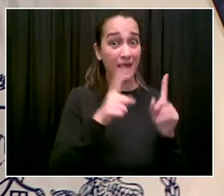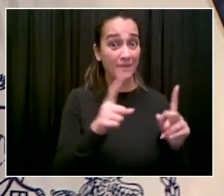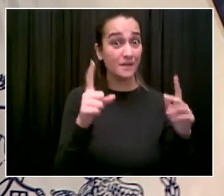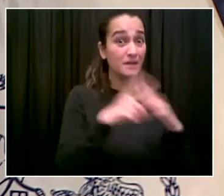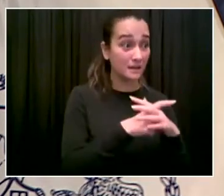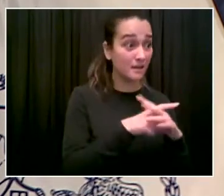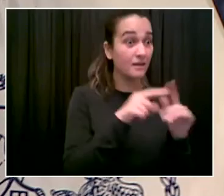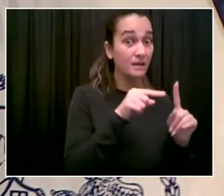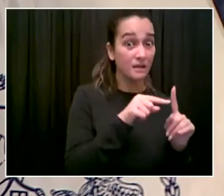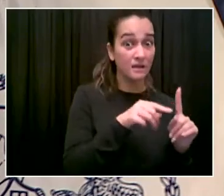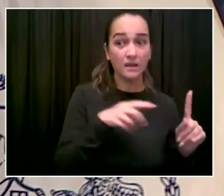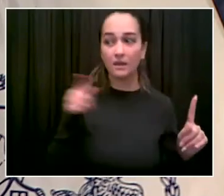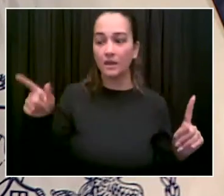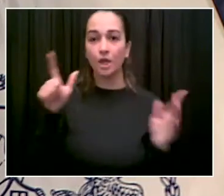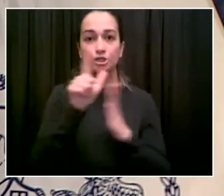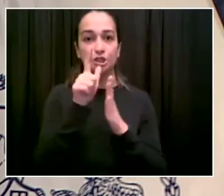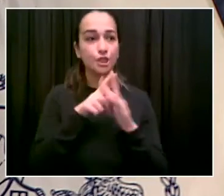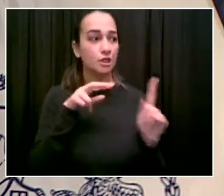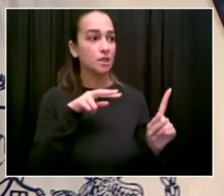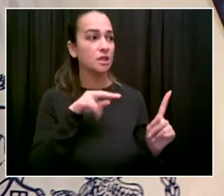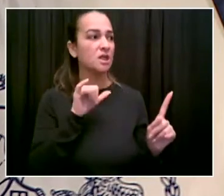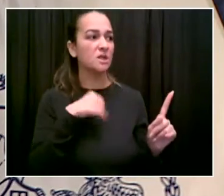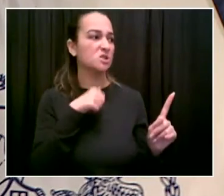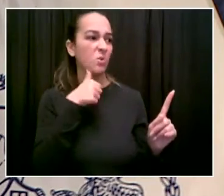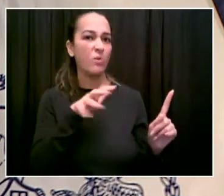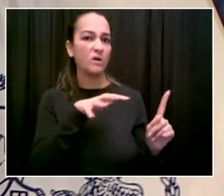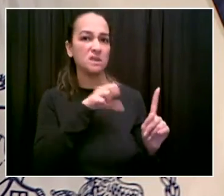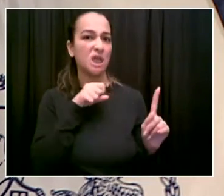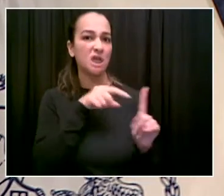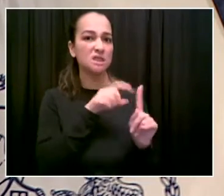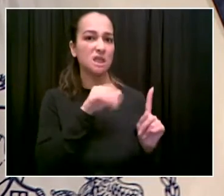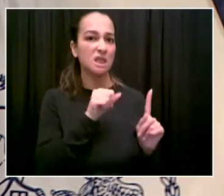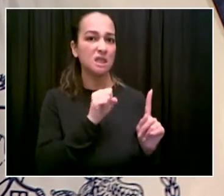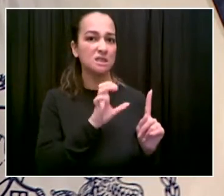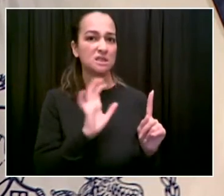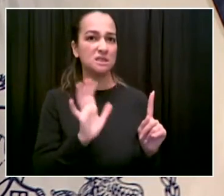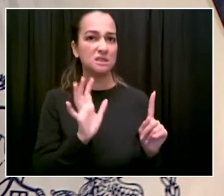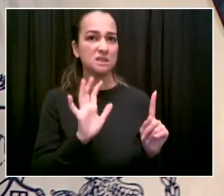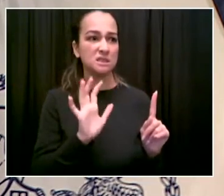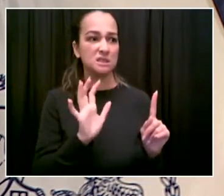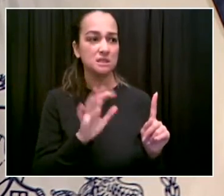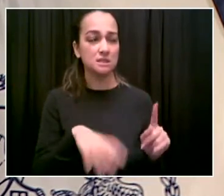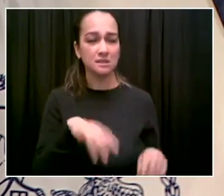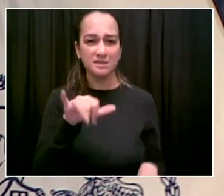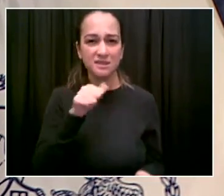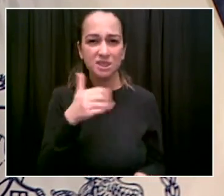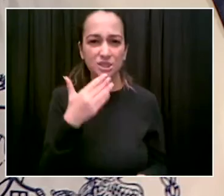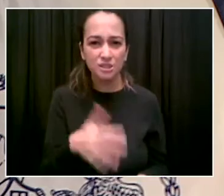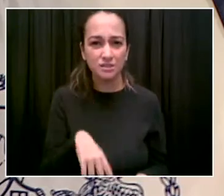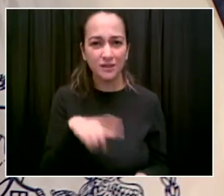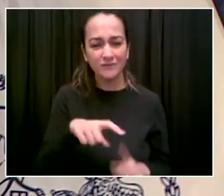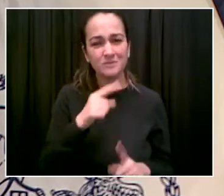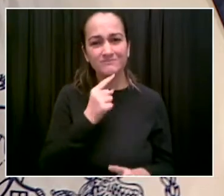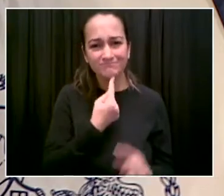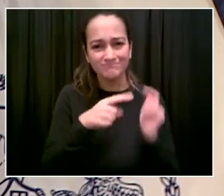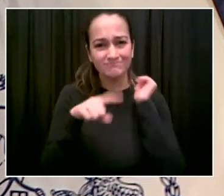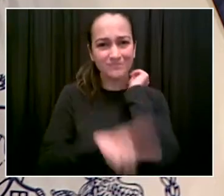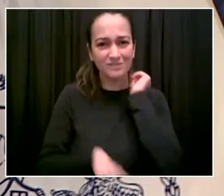PROBLEM. I BELIEVE ALL CRIME IS INTERCONNECTED AND I BELIEVE WE NEED TO HAVE CONSEQUENCES